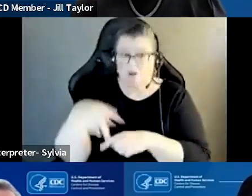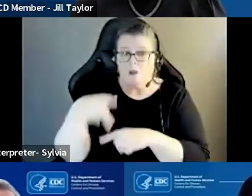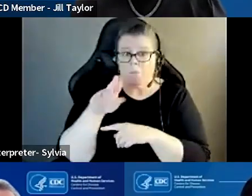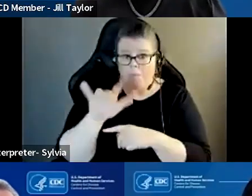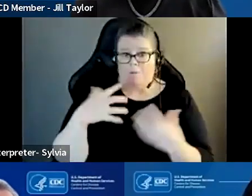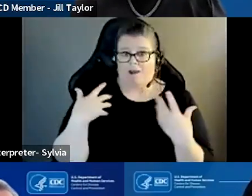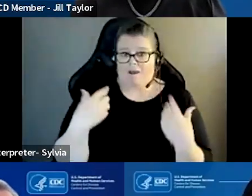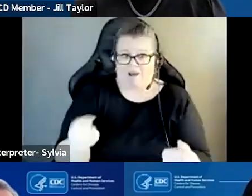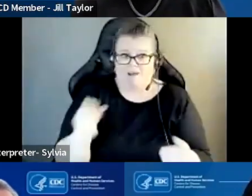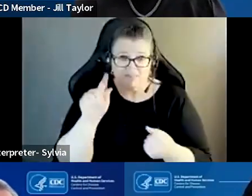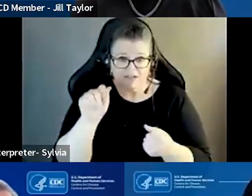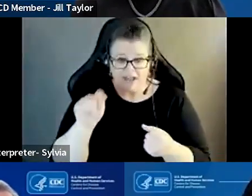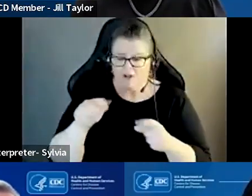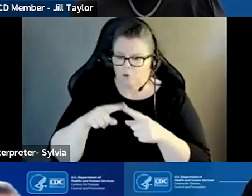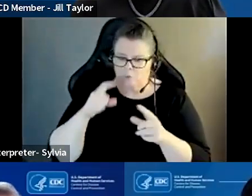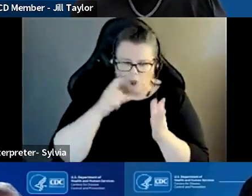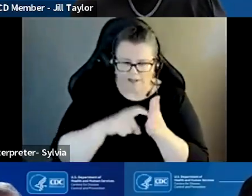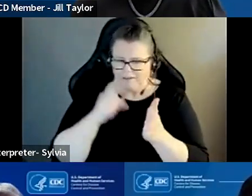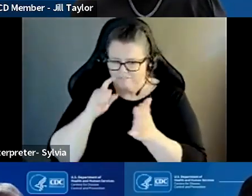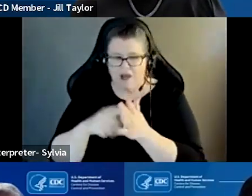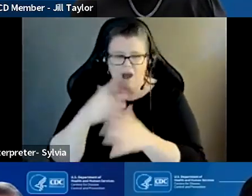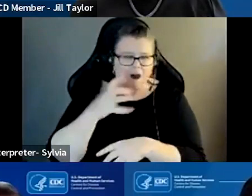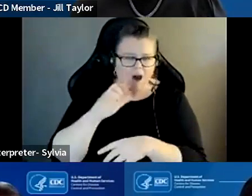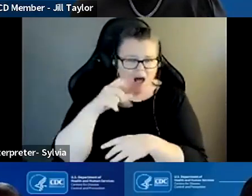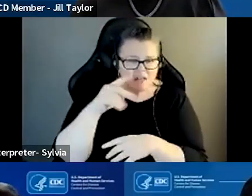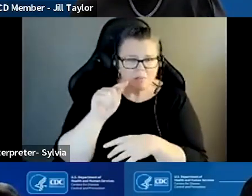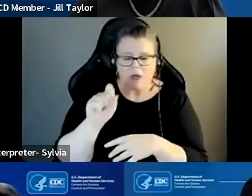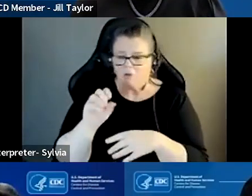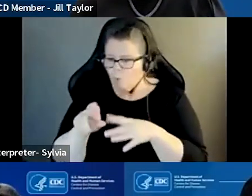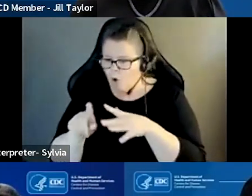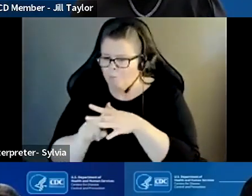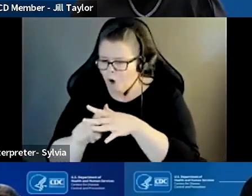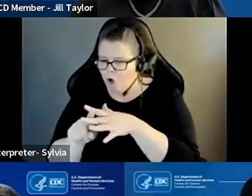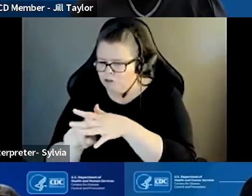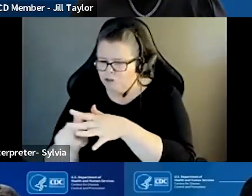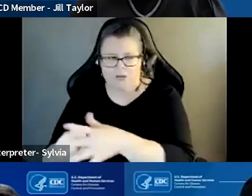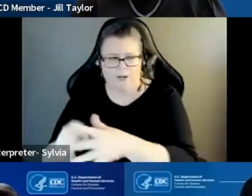where they may be a problem emerging. We also discovered new ways of actually using the information coming